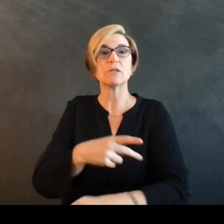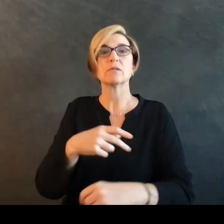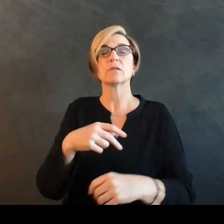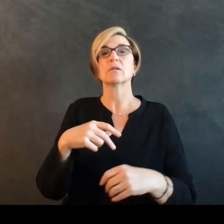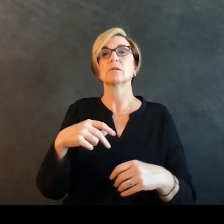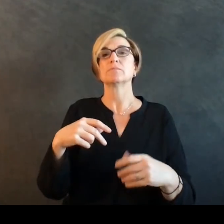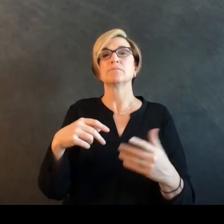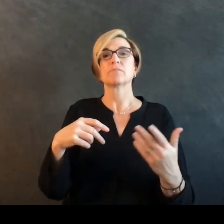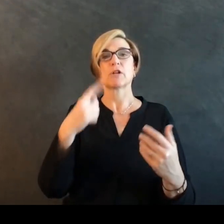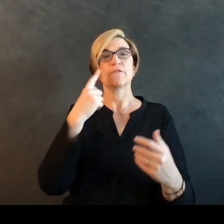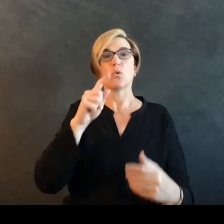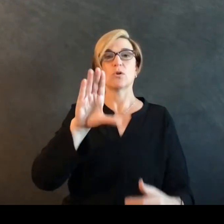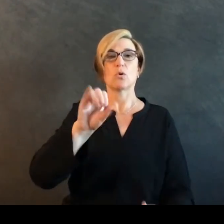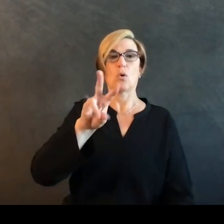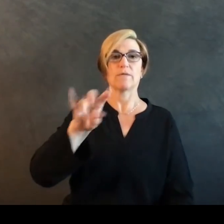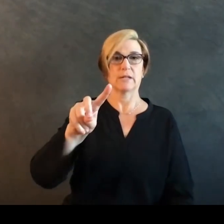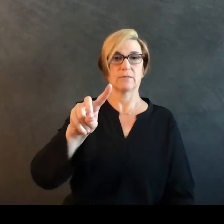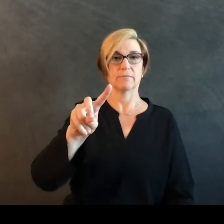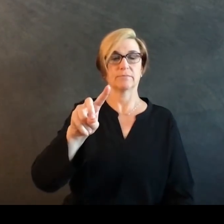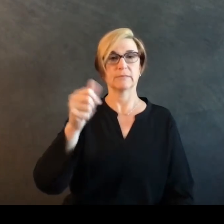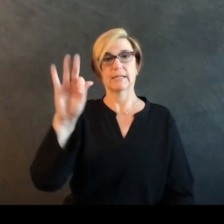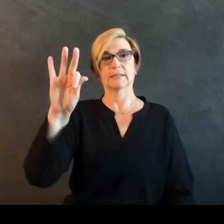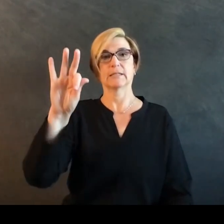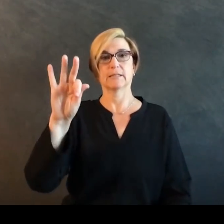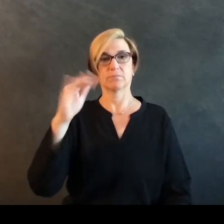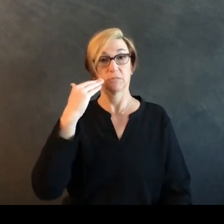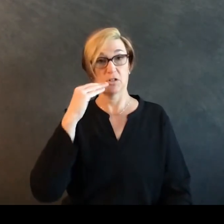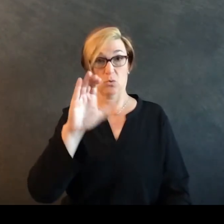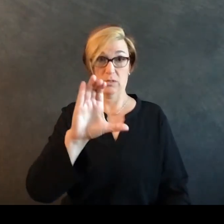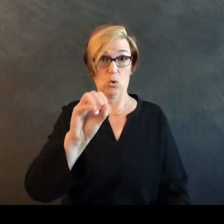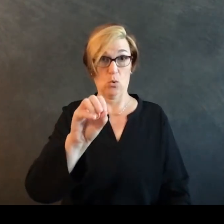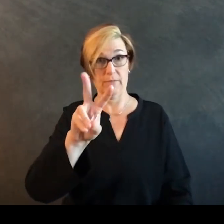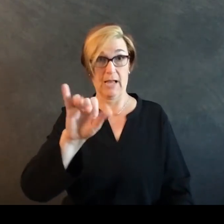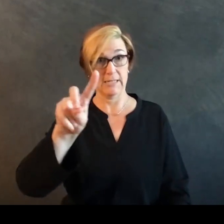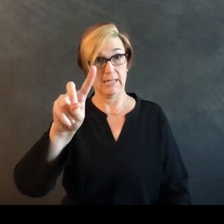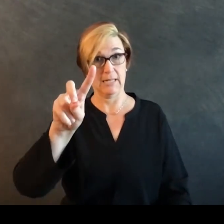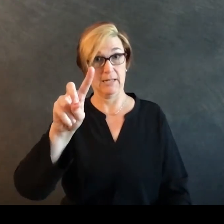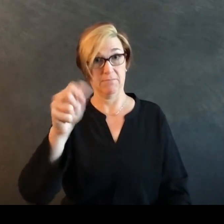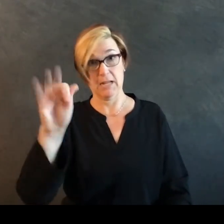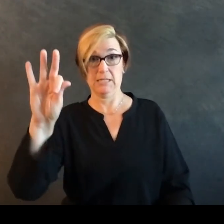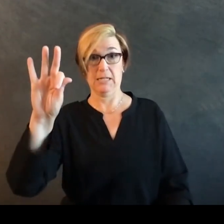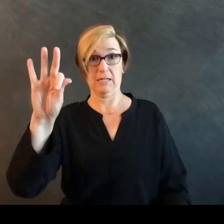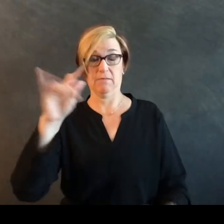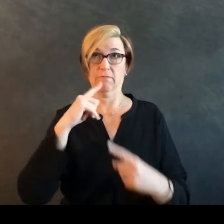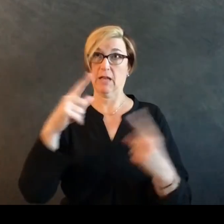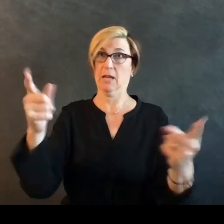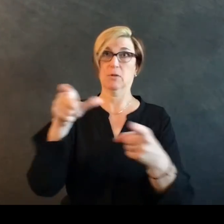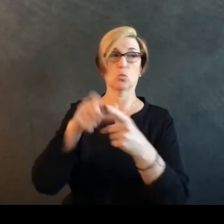you know what that is right become a very famous term Co VAD kovat